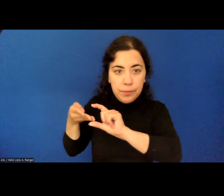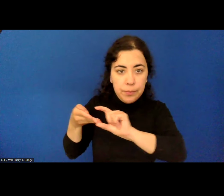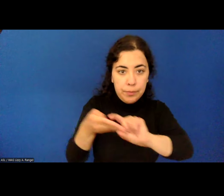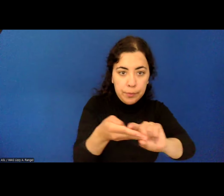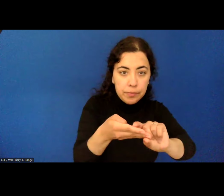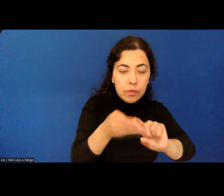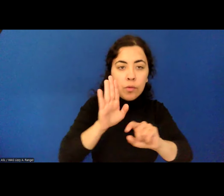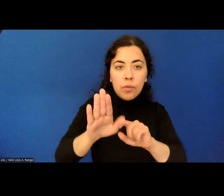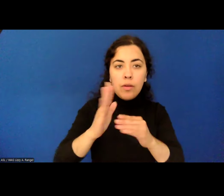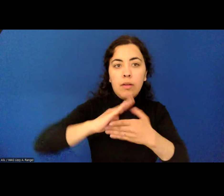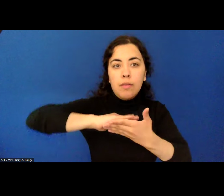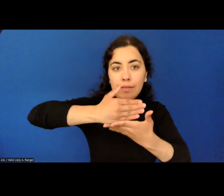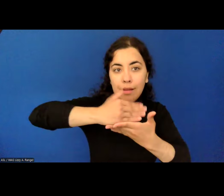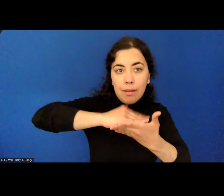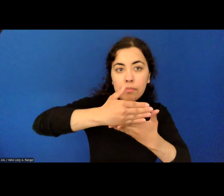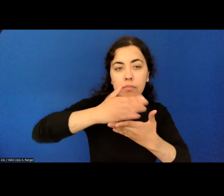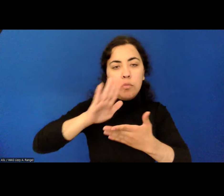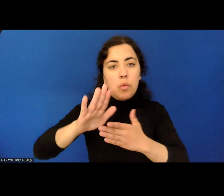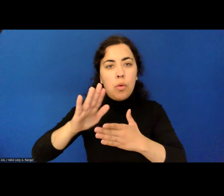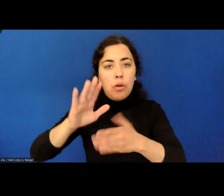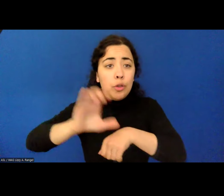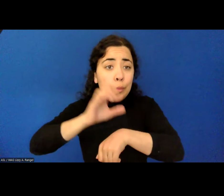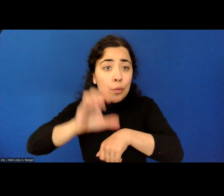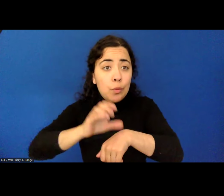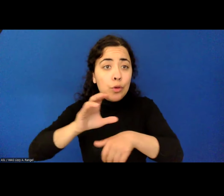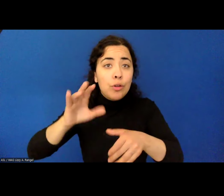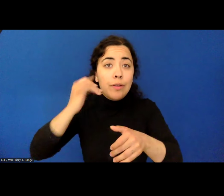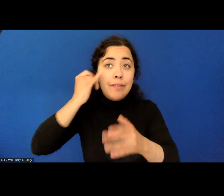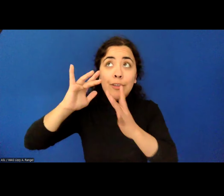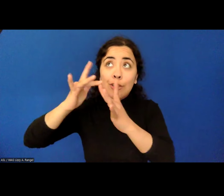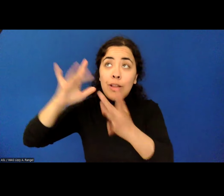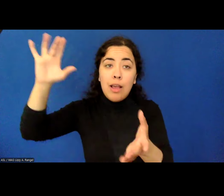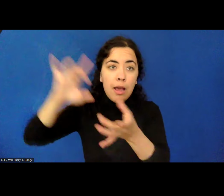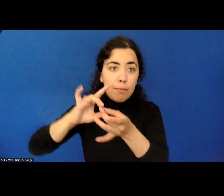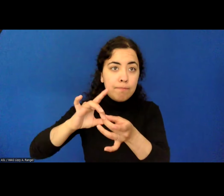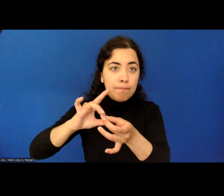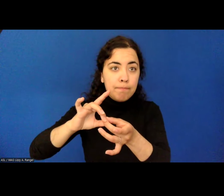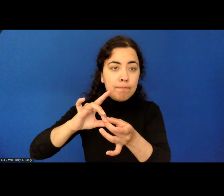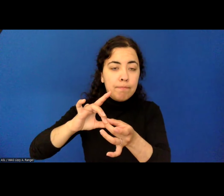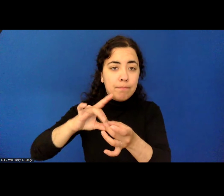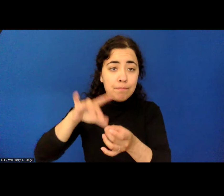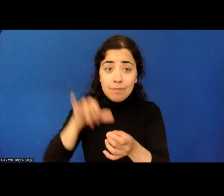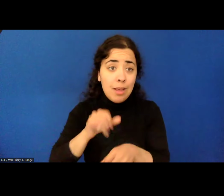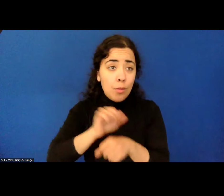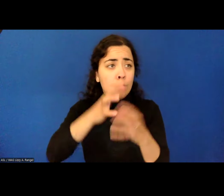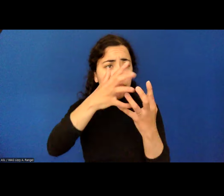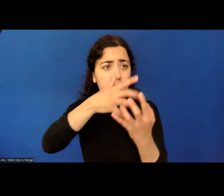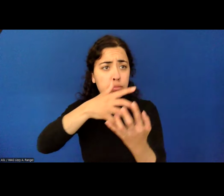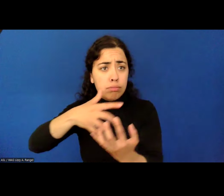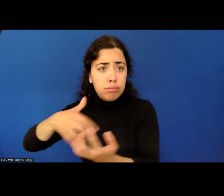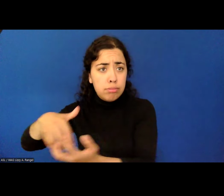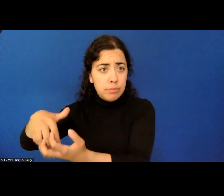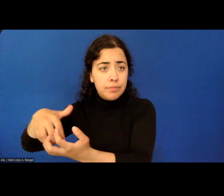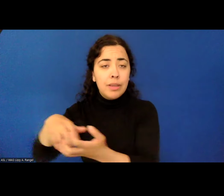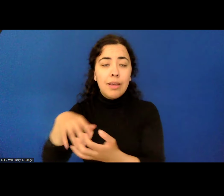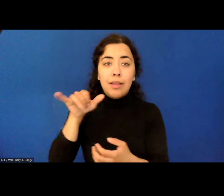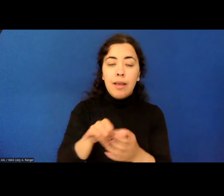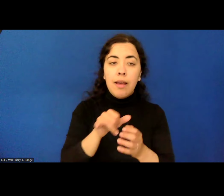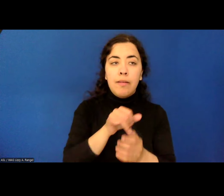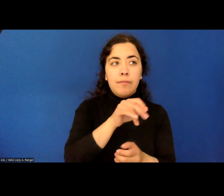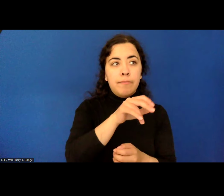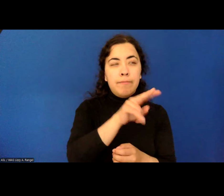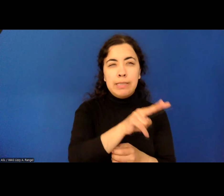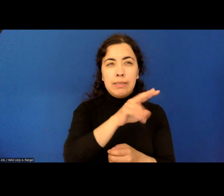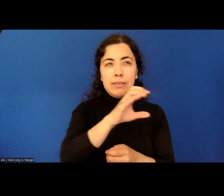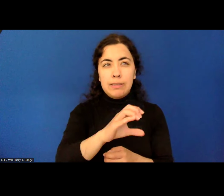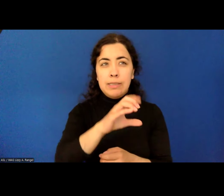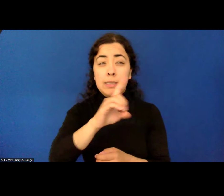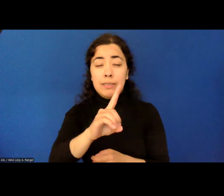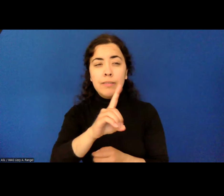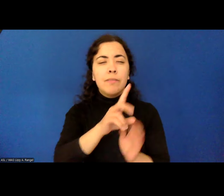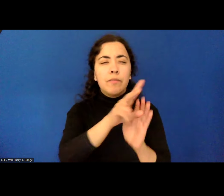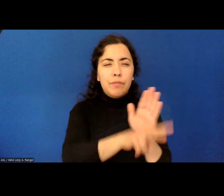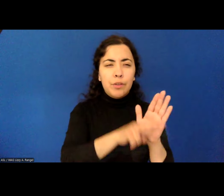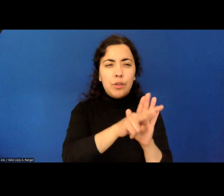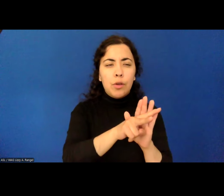connected to the internet. And that is the workflow. A video capture device simply put